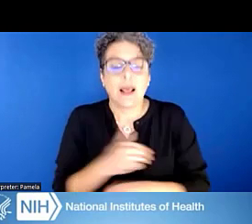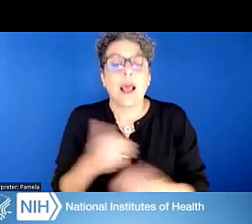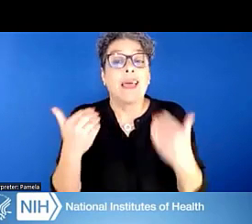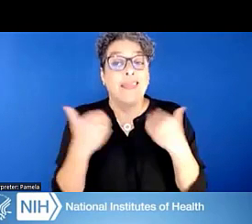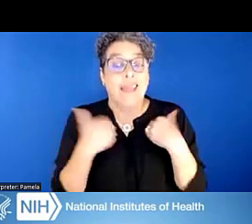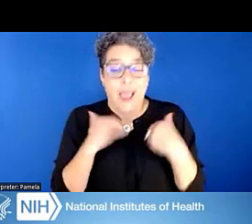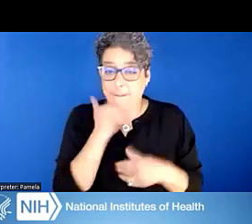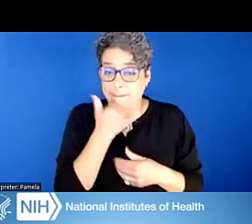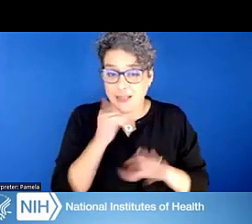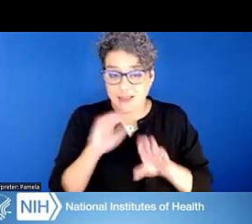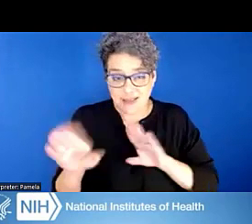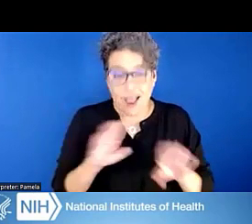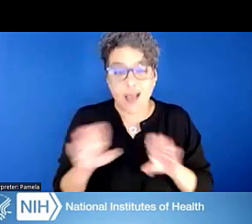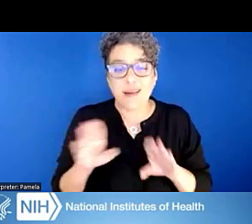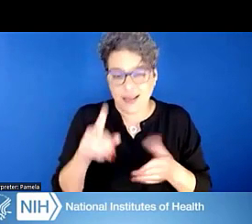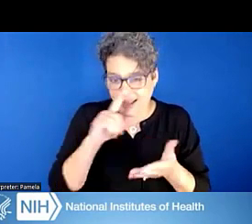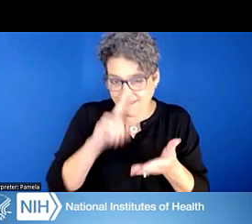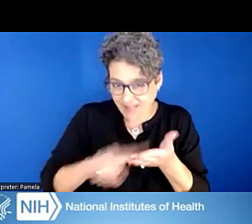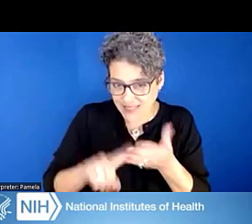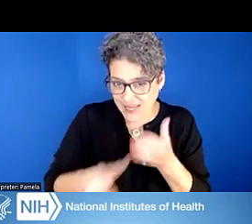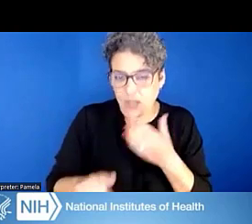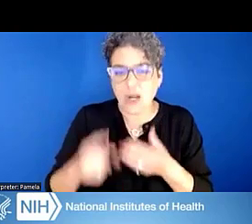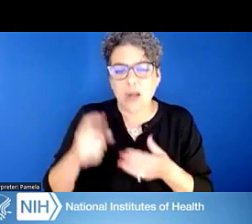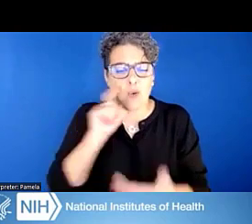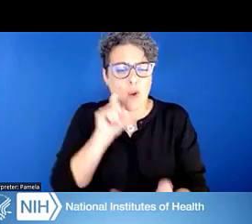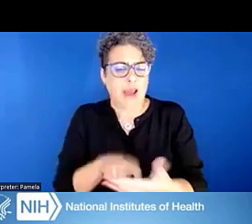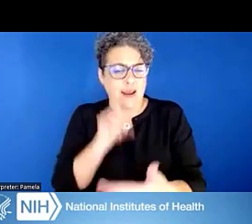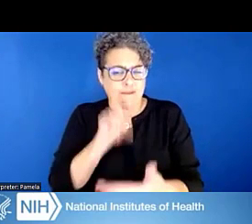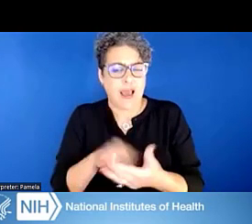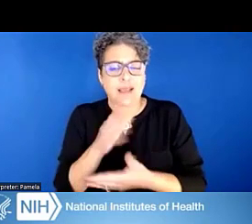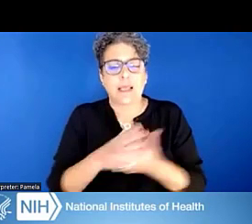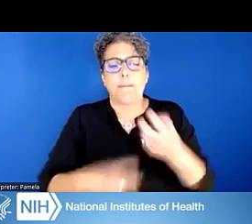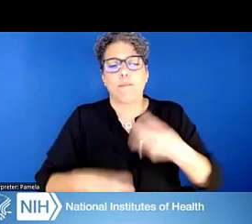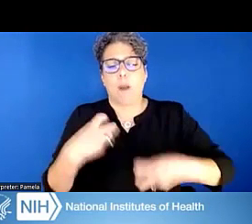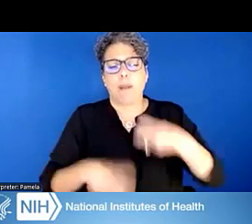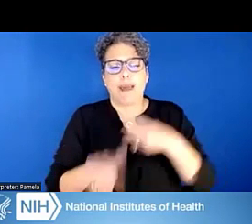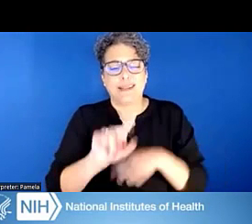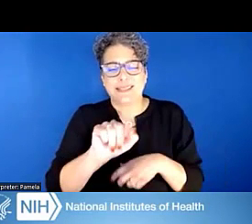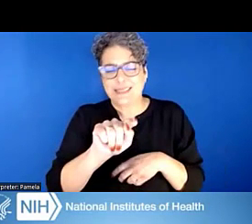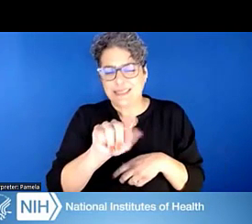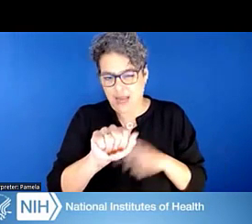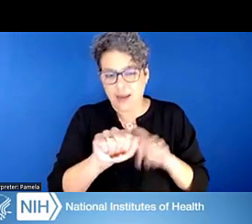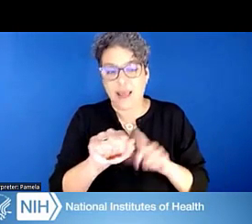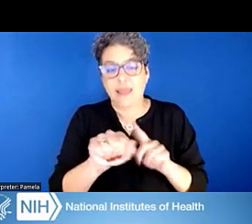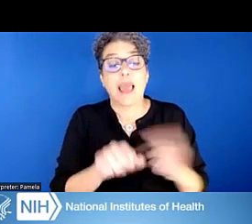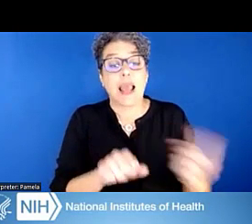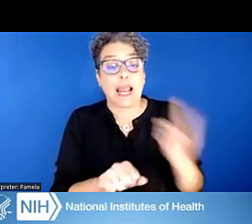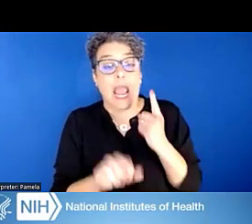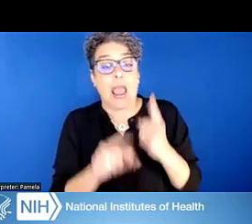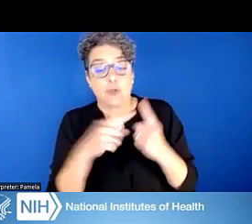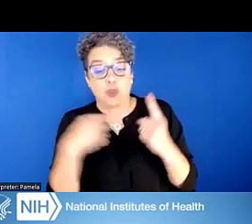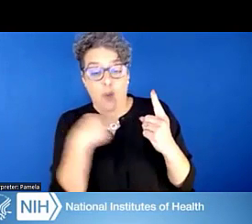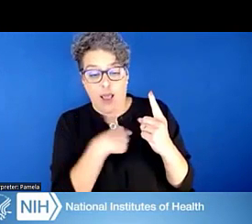identified problematic data, and then they came to us, and they did .. They paid back the funds for the grant.